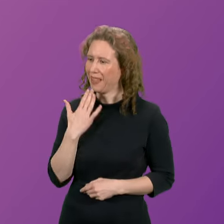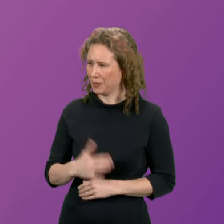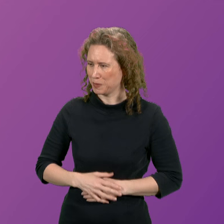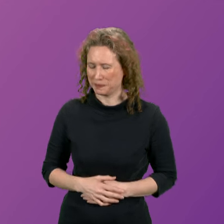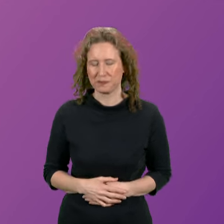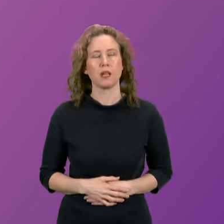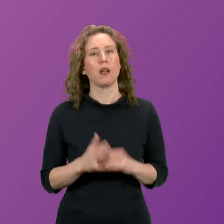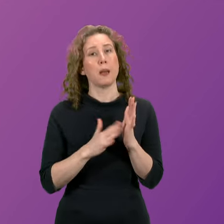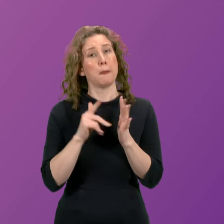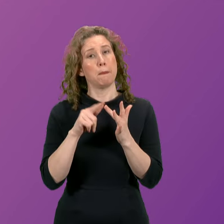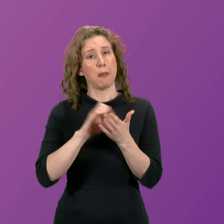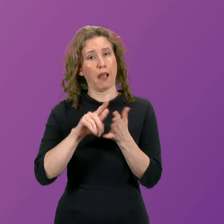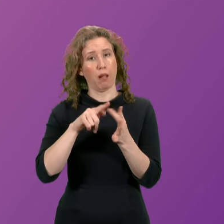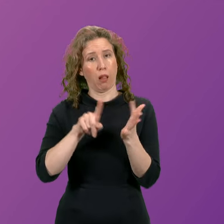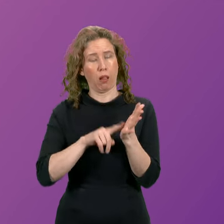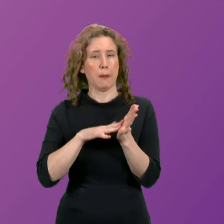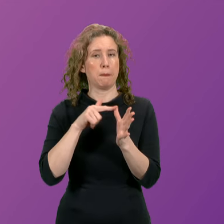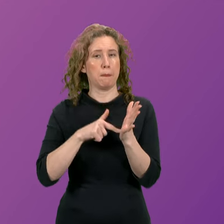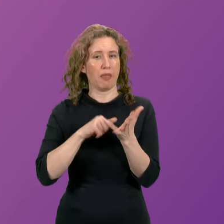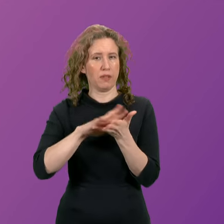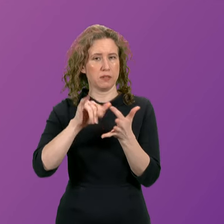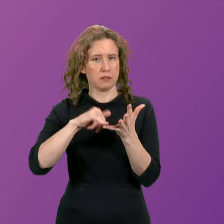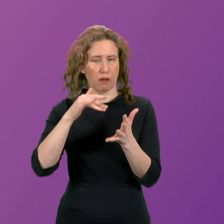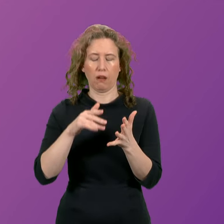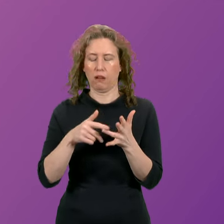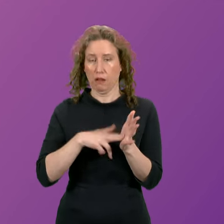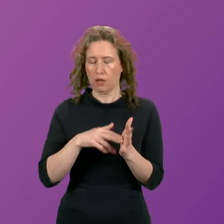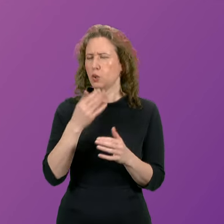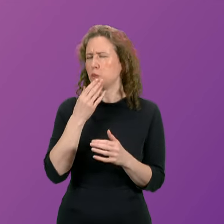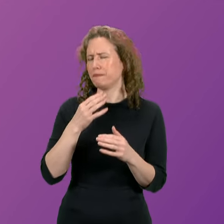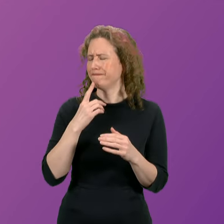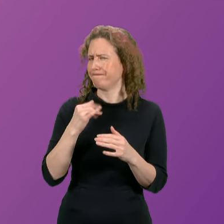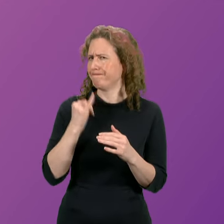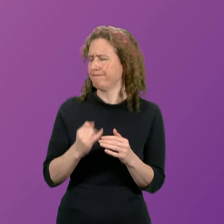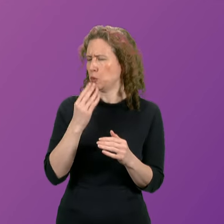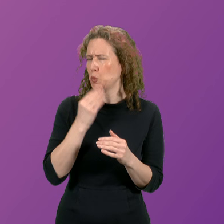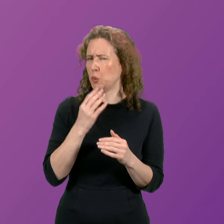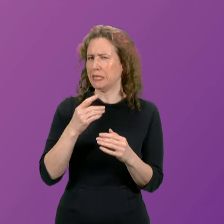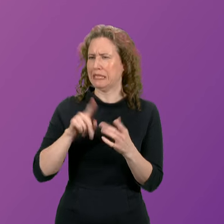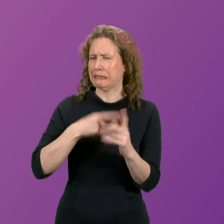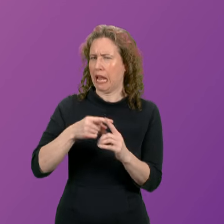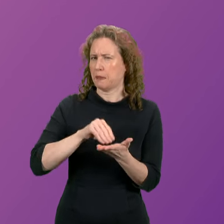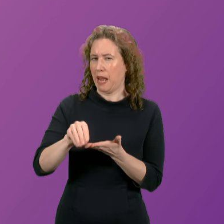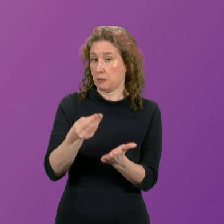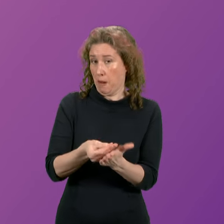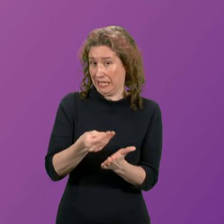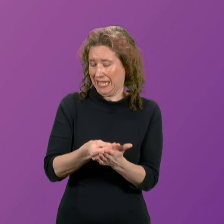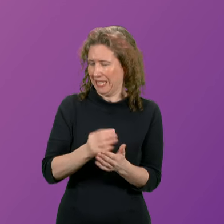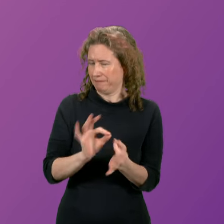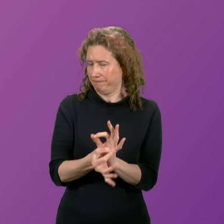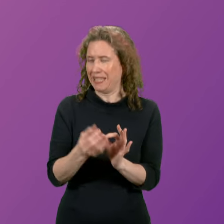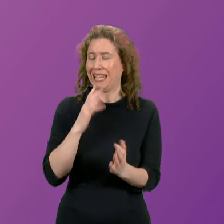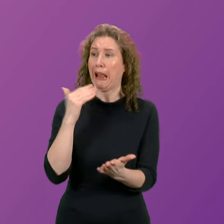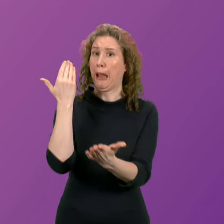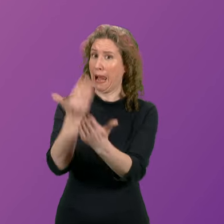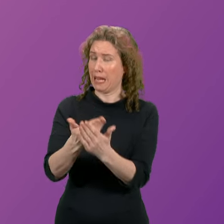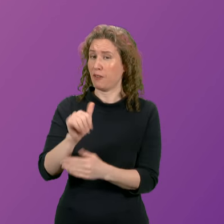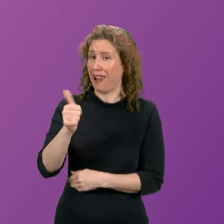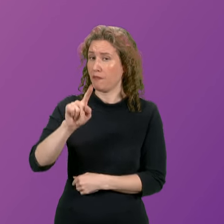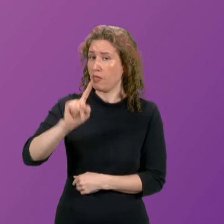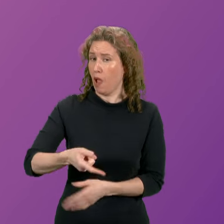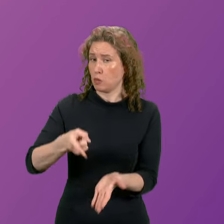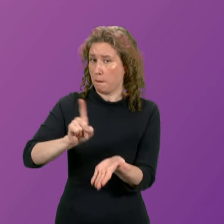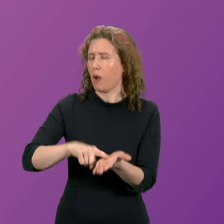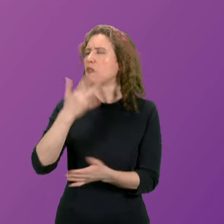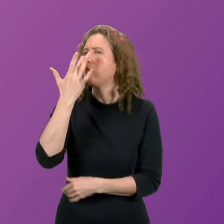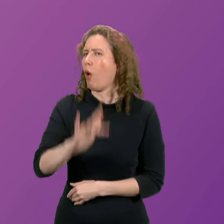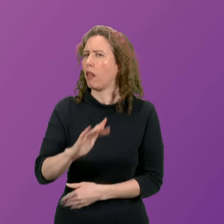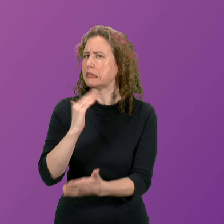Michael Matheson misused taxpayers’ money. He made a false claim for £11,000. He misled